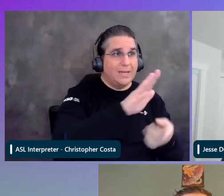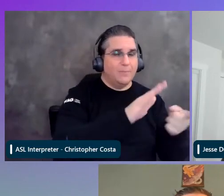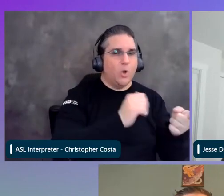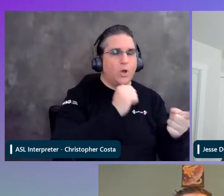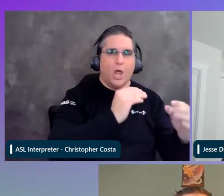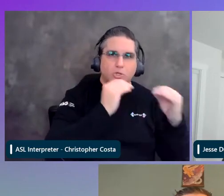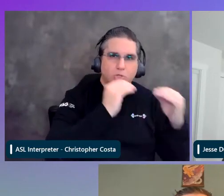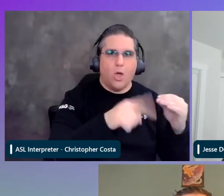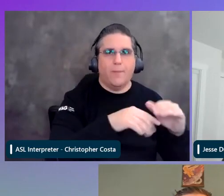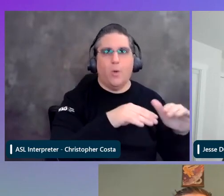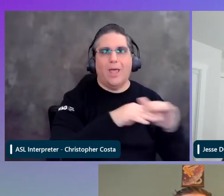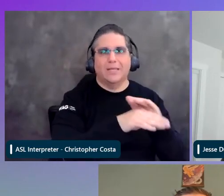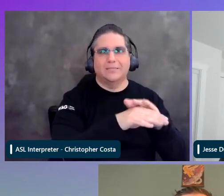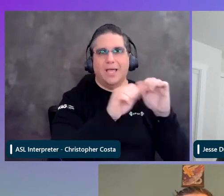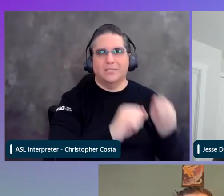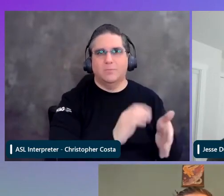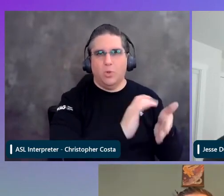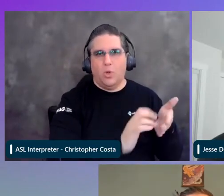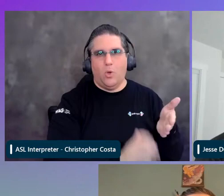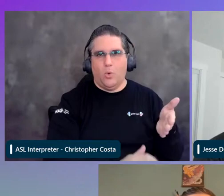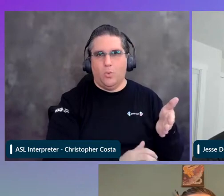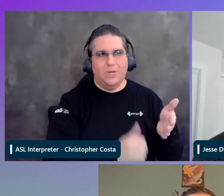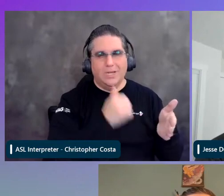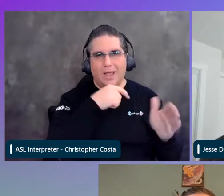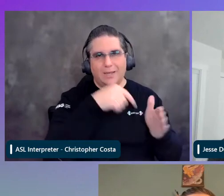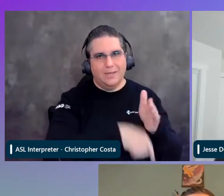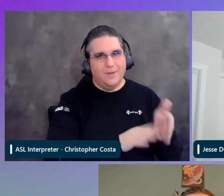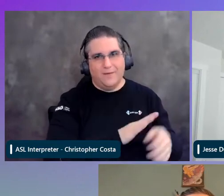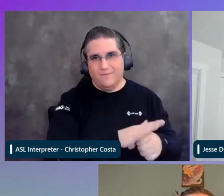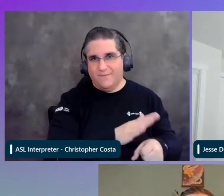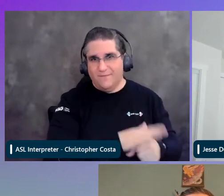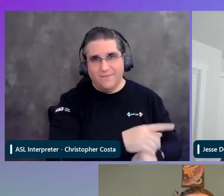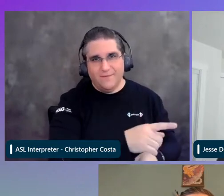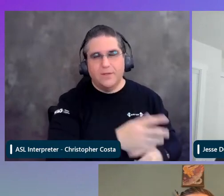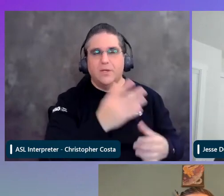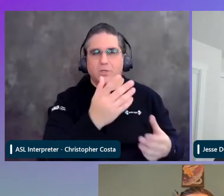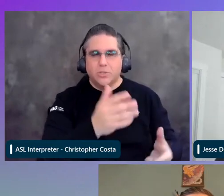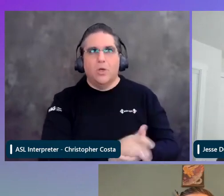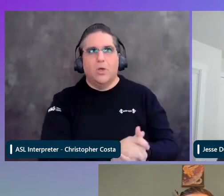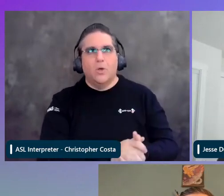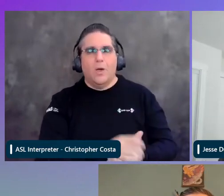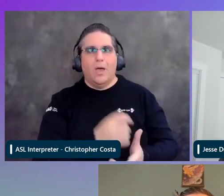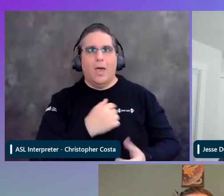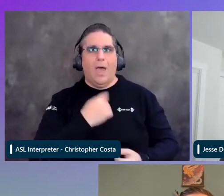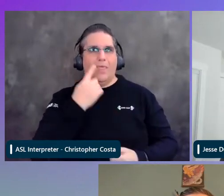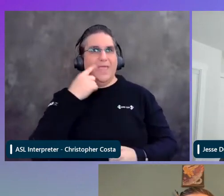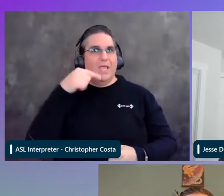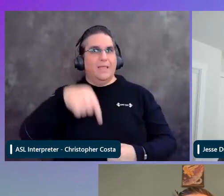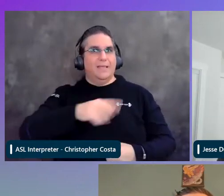that they should be, and at the depth that they should be. So I really think of this as an